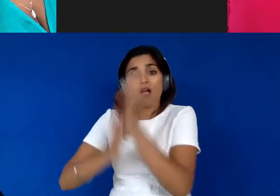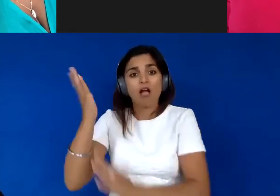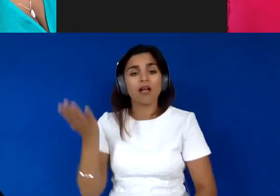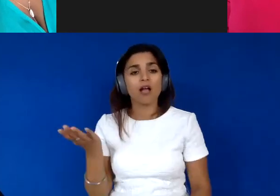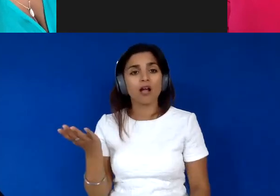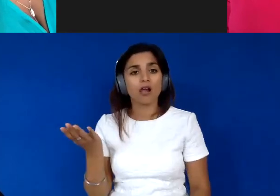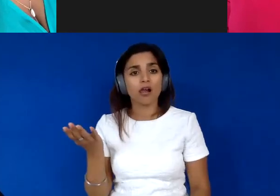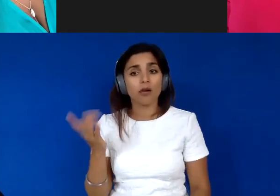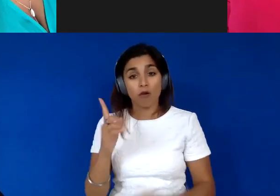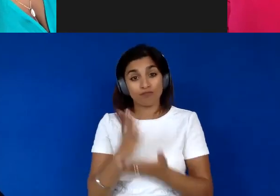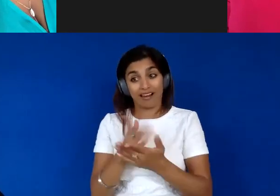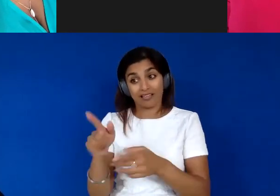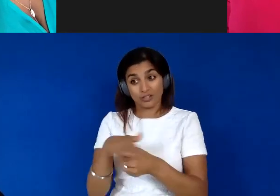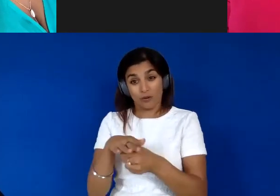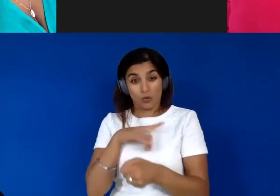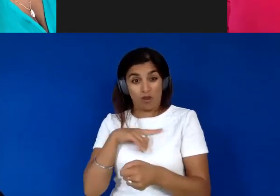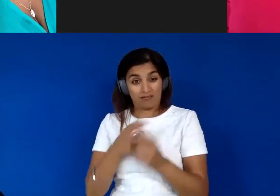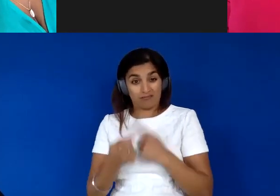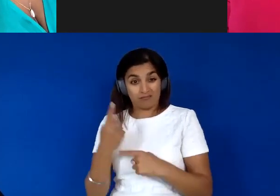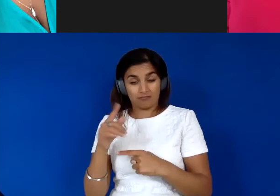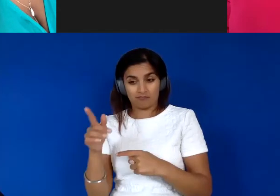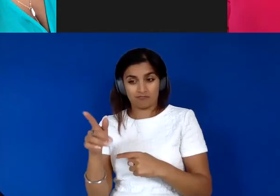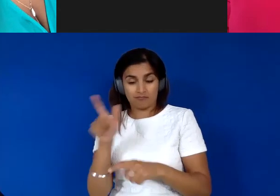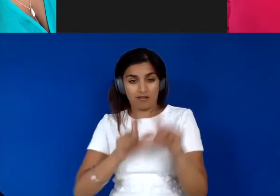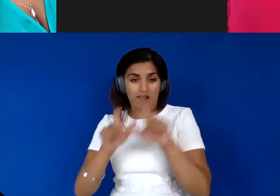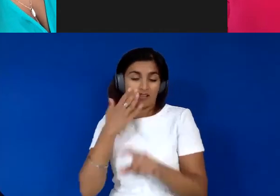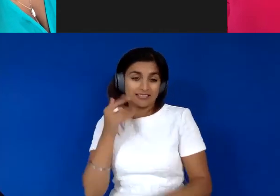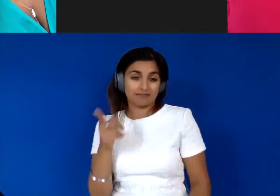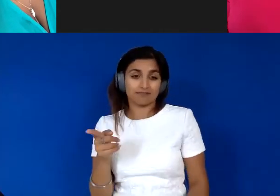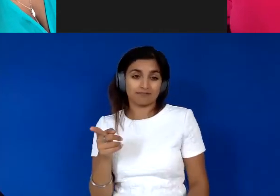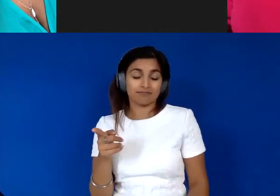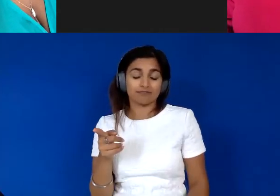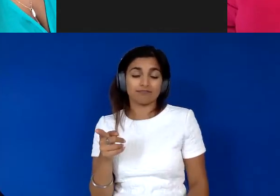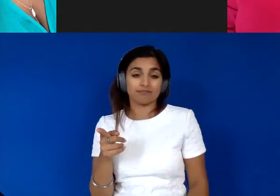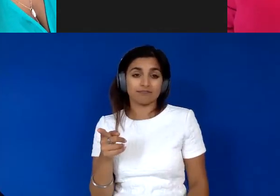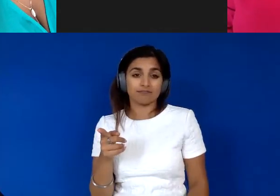their skin let's be very honest was because they weren't seen as to be able